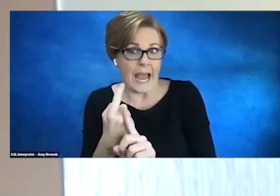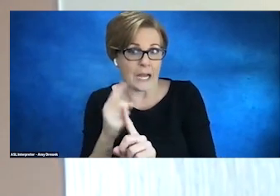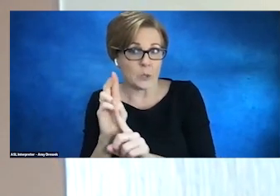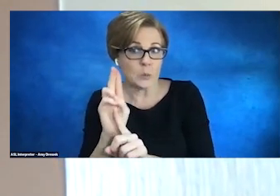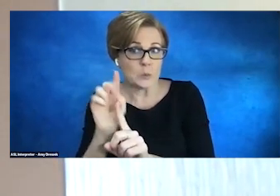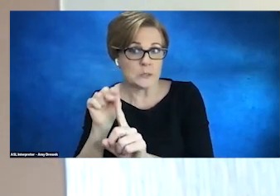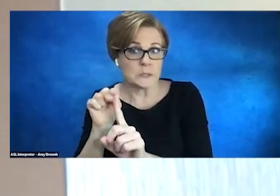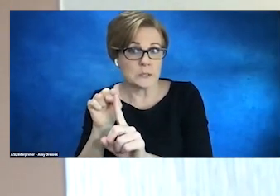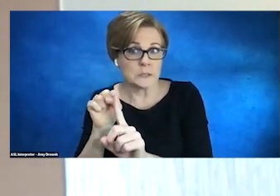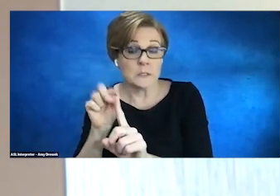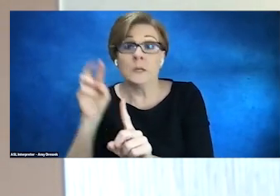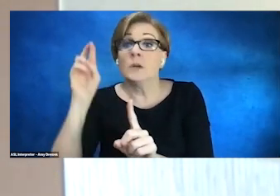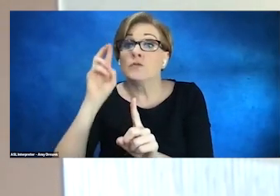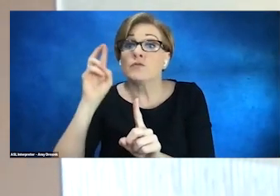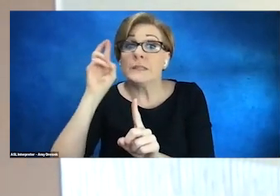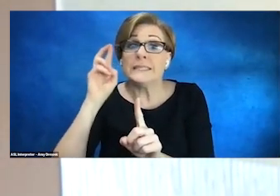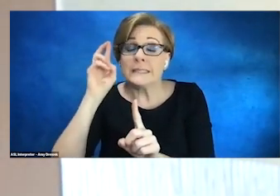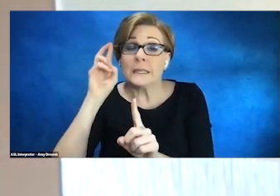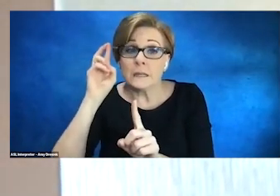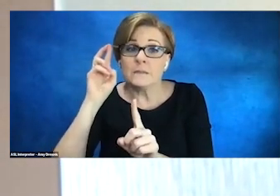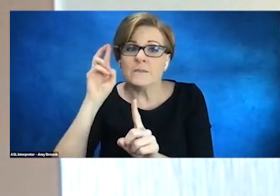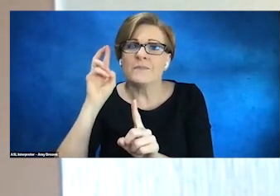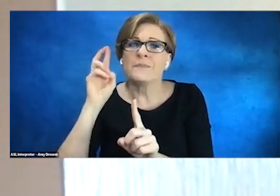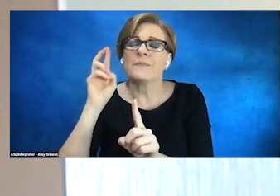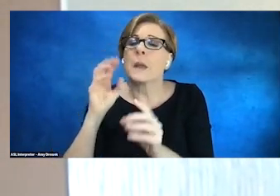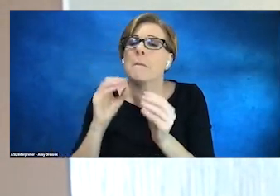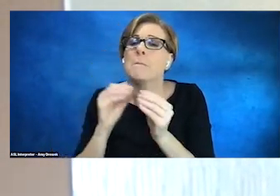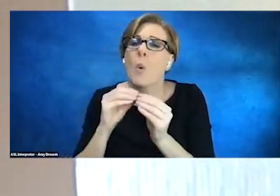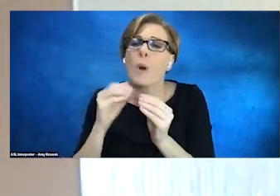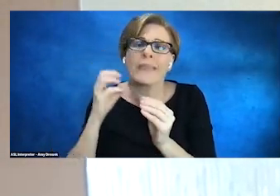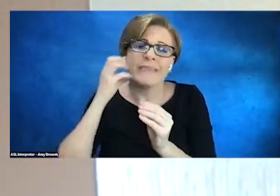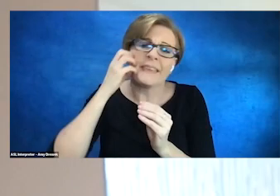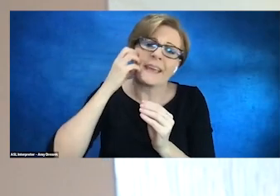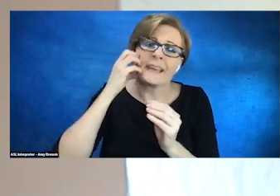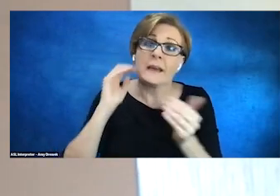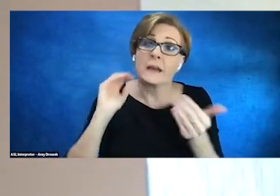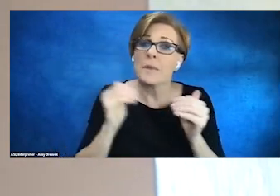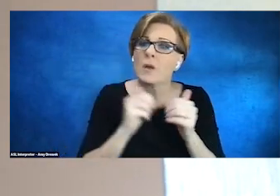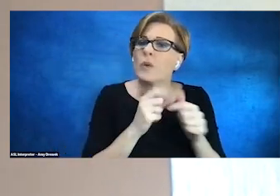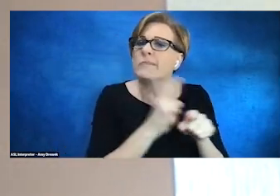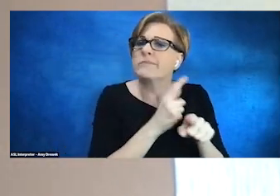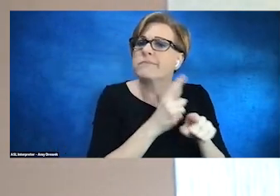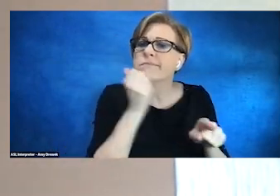felt tip pen for a couple of reasons one is the felt tip pen is a little bit thicker than other